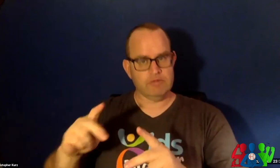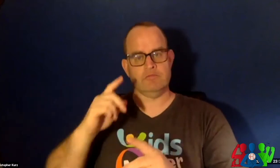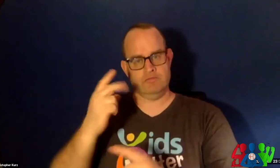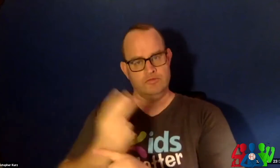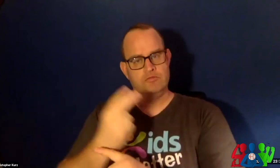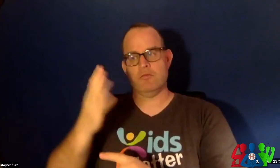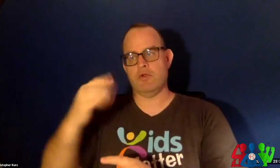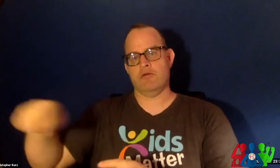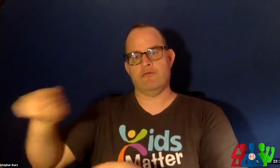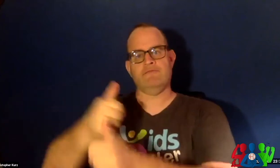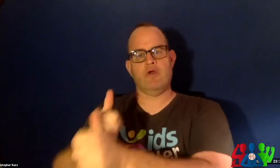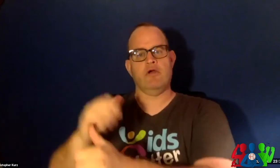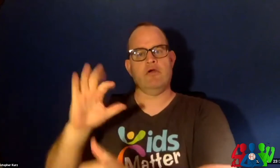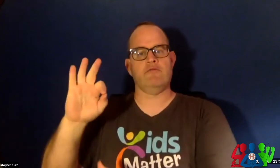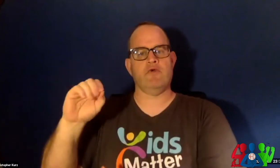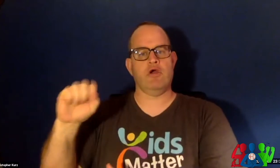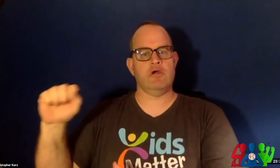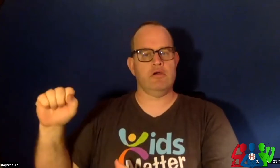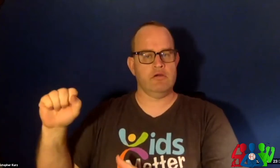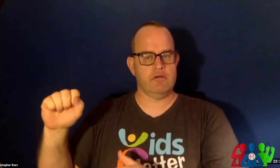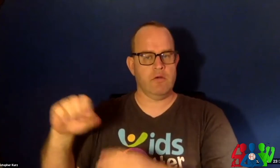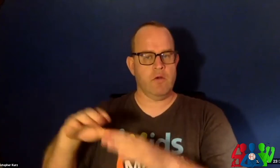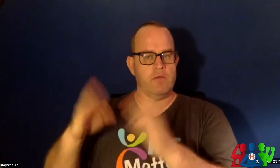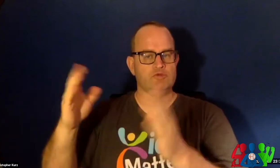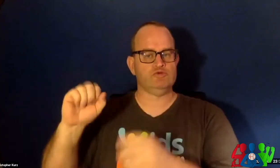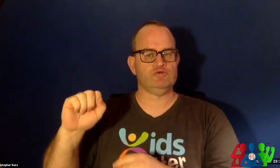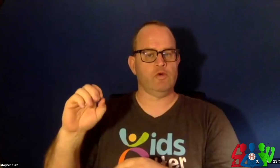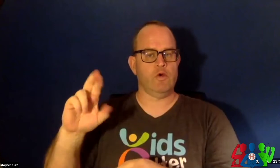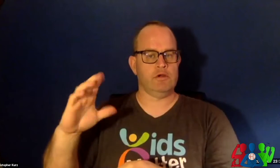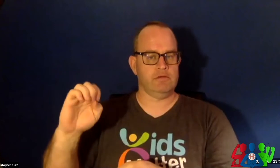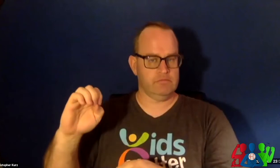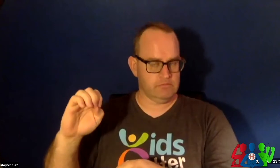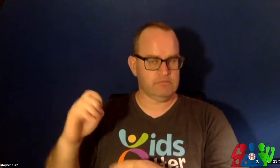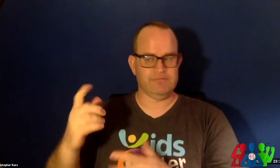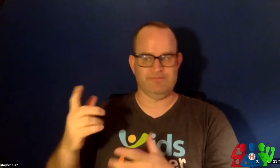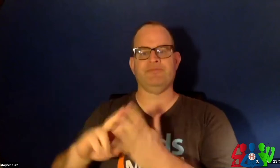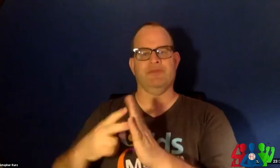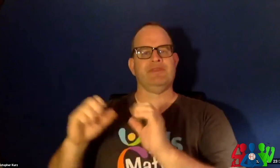we don't have permission to do so. FOSS principles state that because this